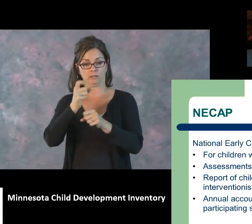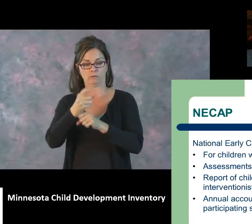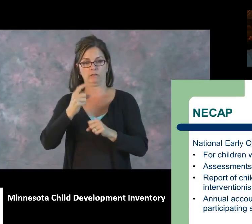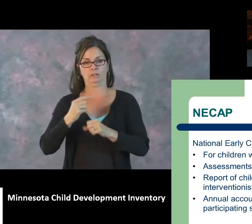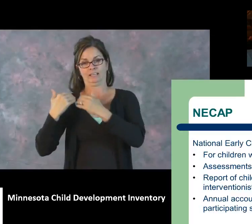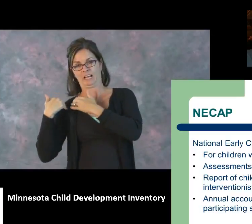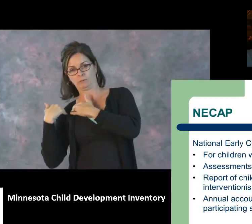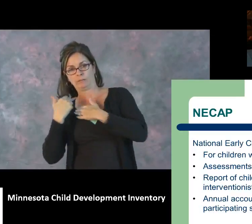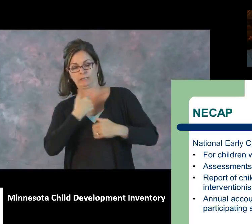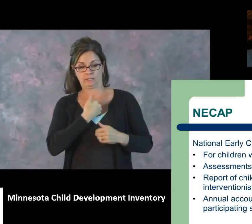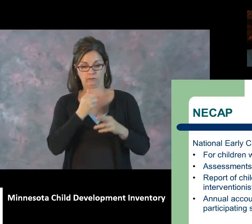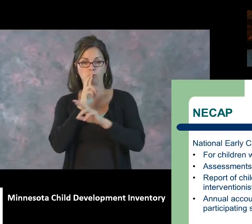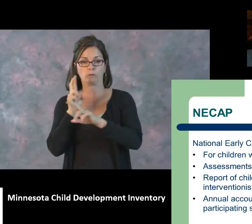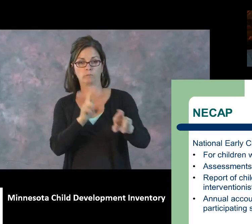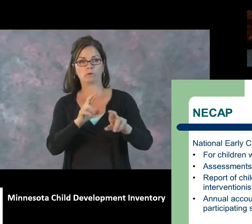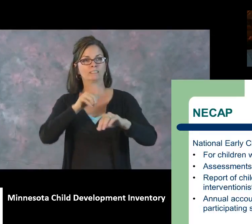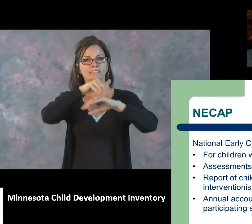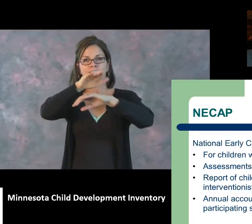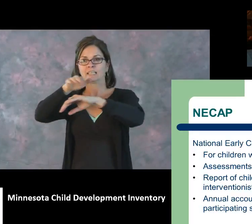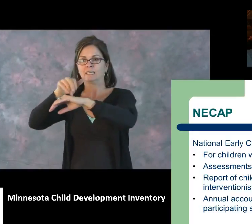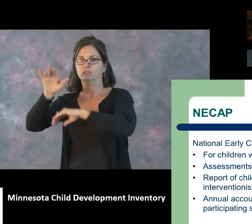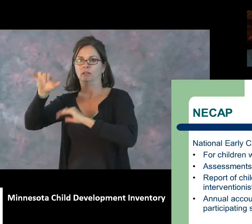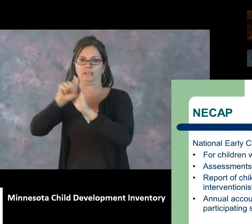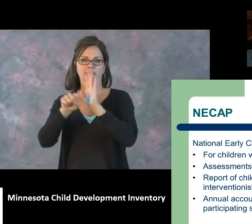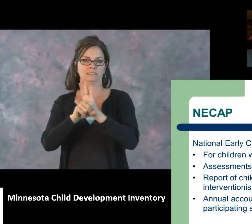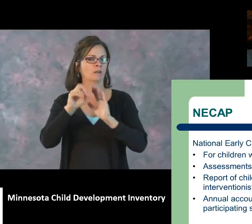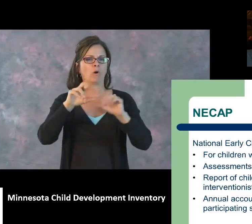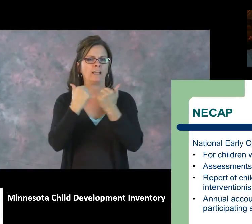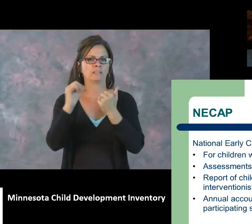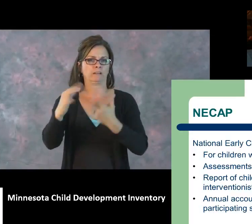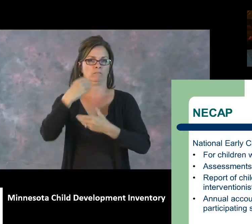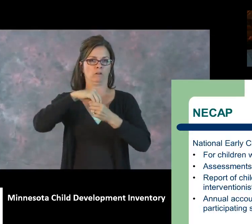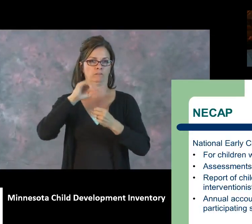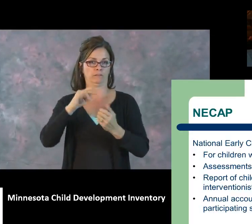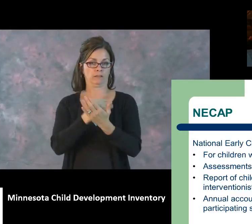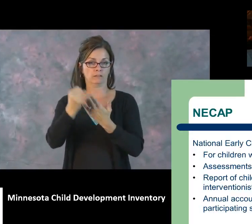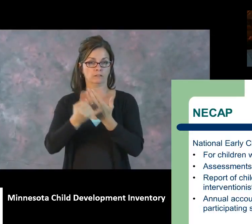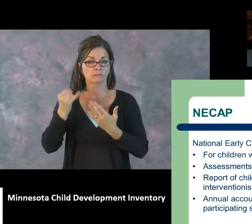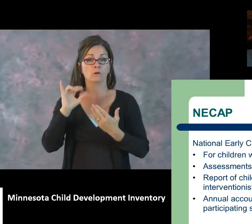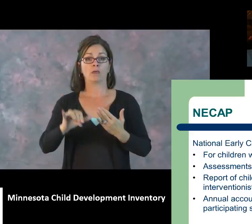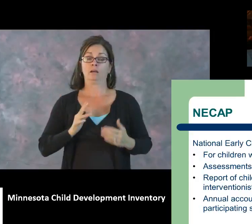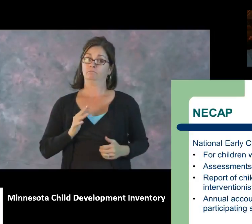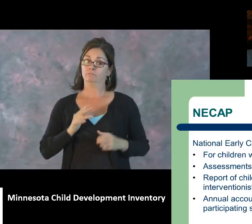is sent to the participating state or agency, so that they are able to track the results of their children